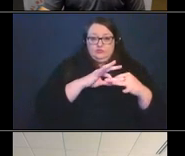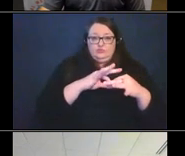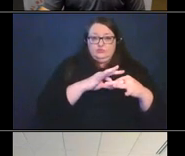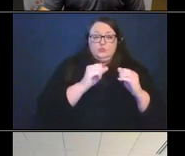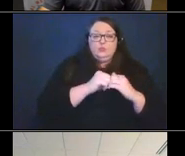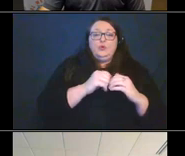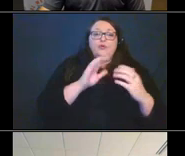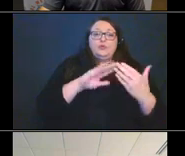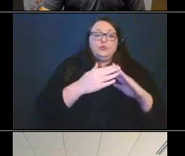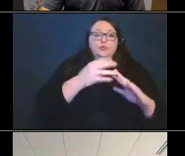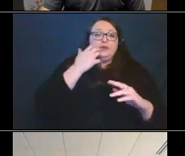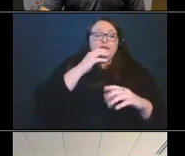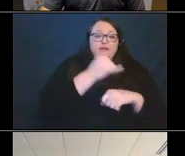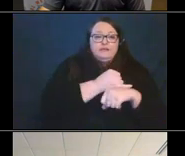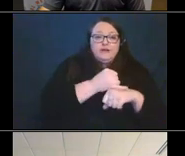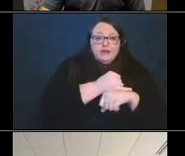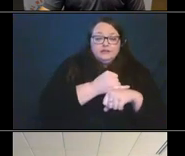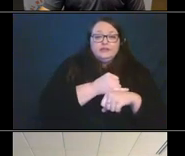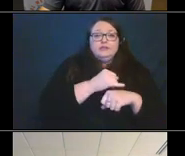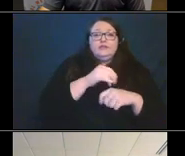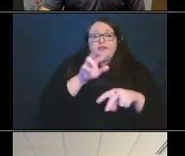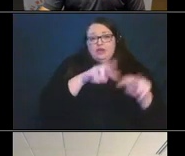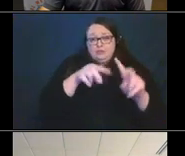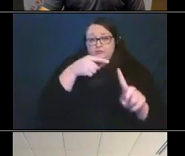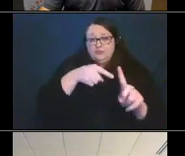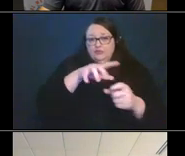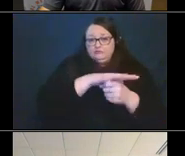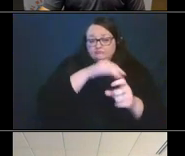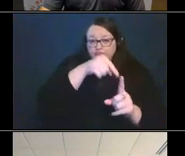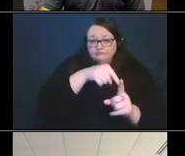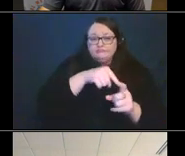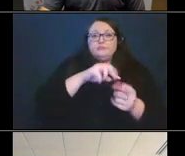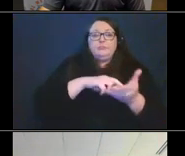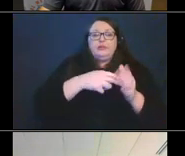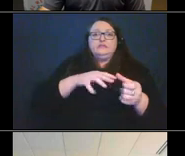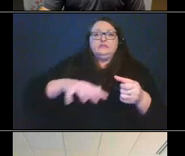heat island at the observation point and all of that, surrounding areas with cooler minimum